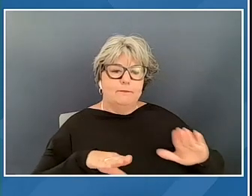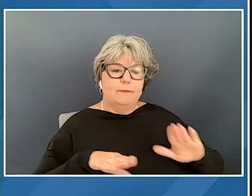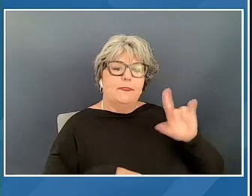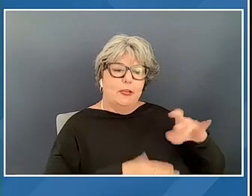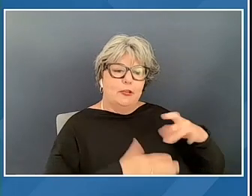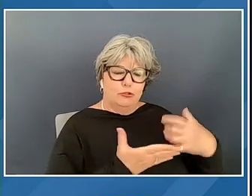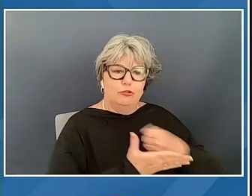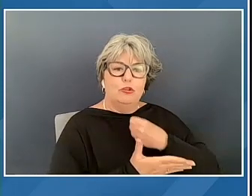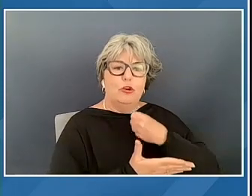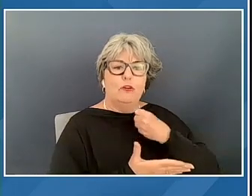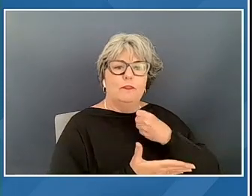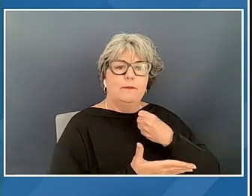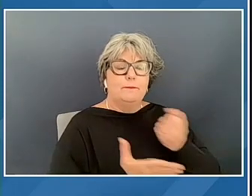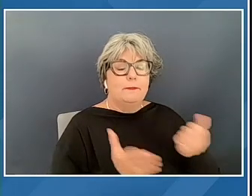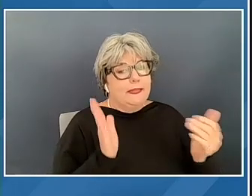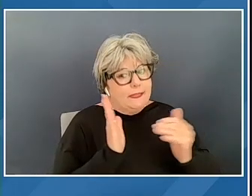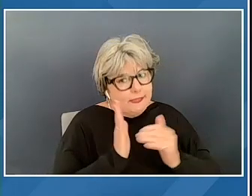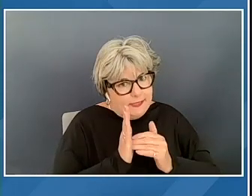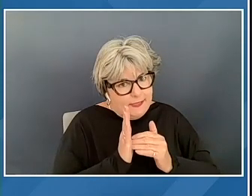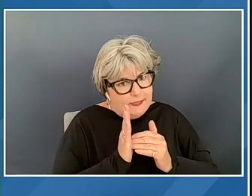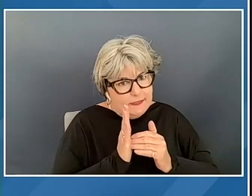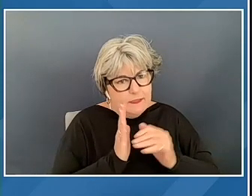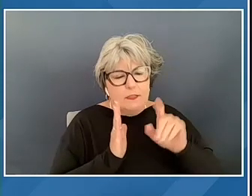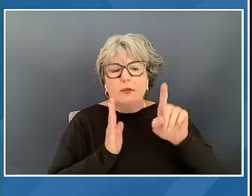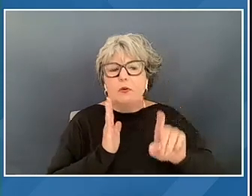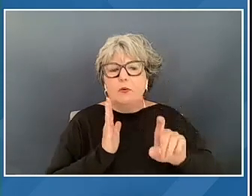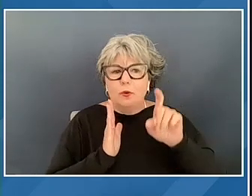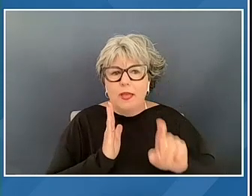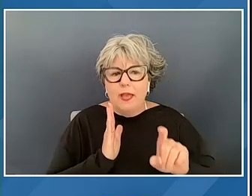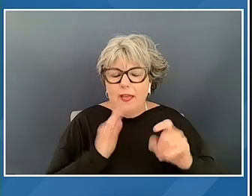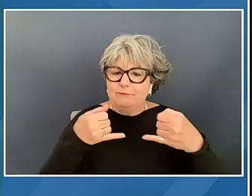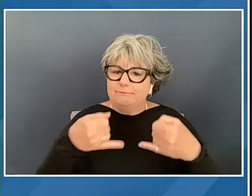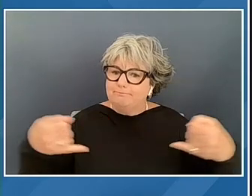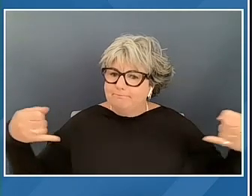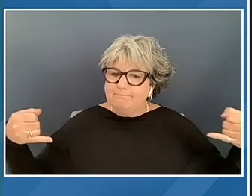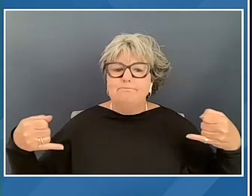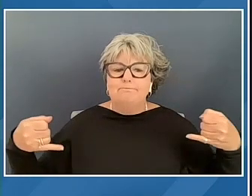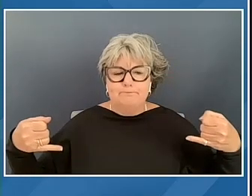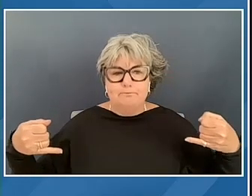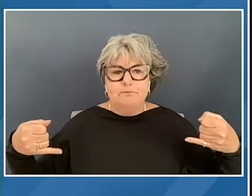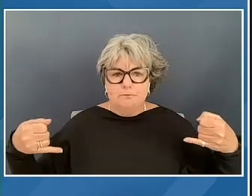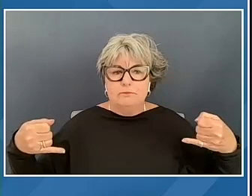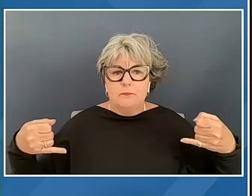Again, we're going to have to draw the lines where what's within our control for